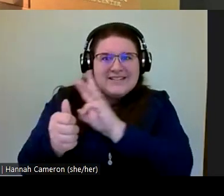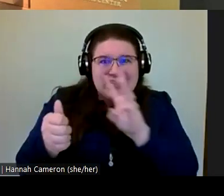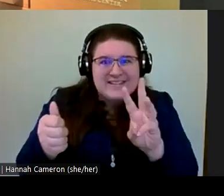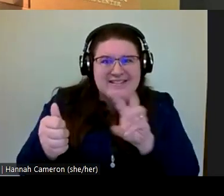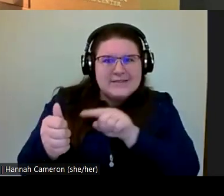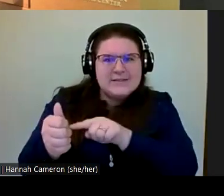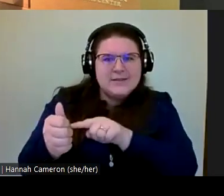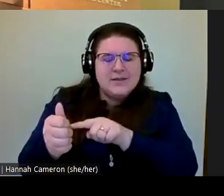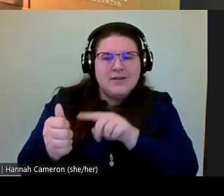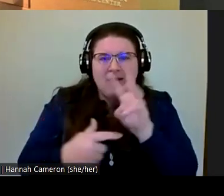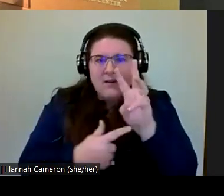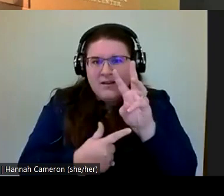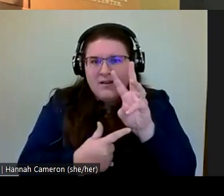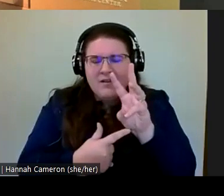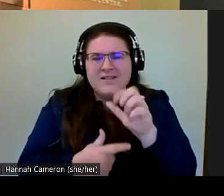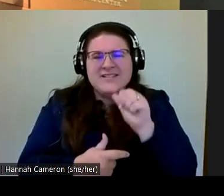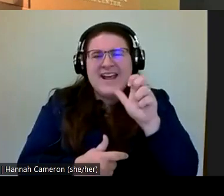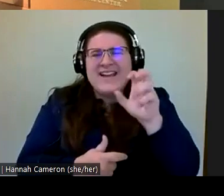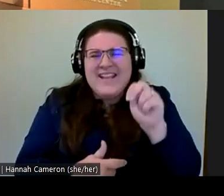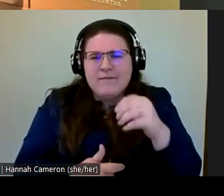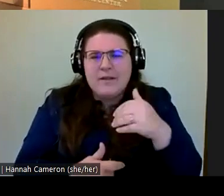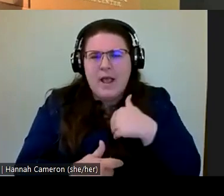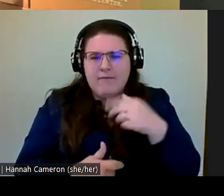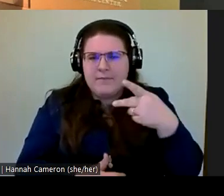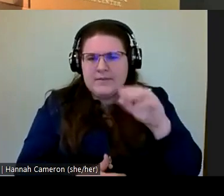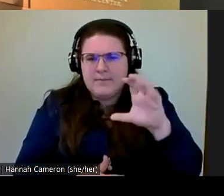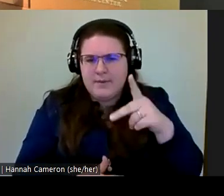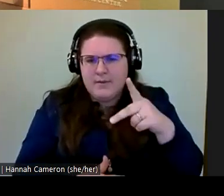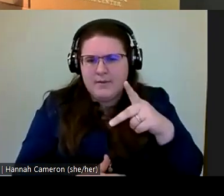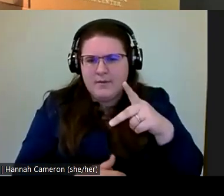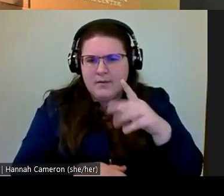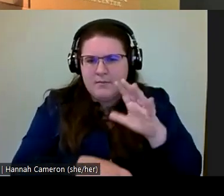care encounter uh to help somebody with a mental illness so that's I think one of the challenges